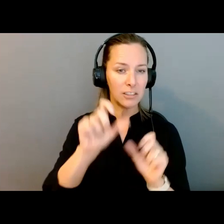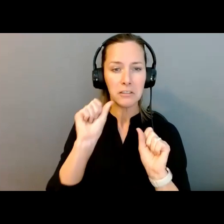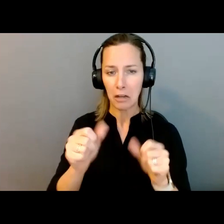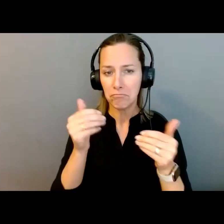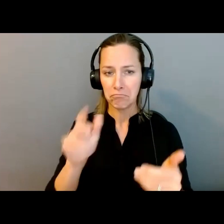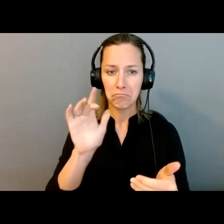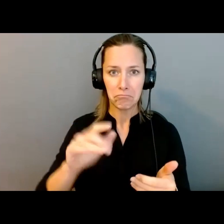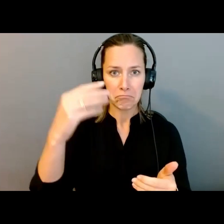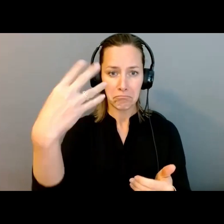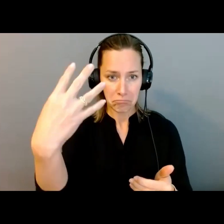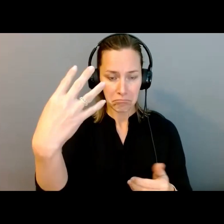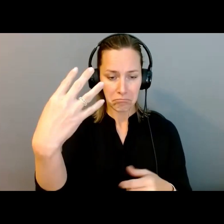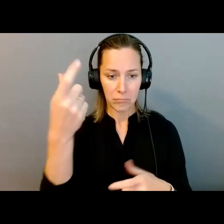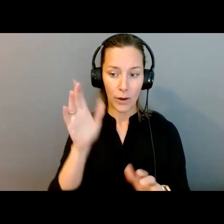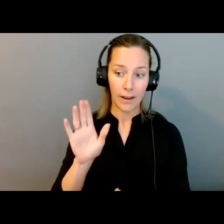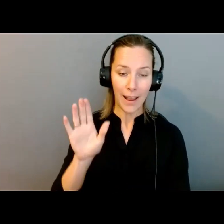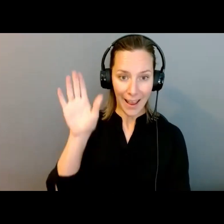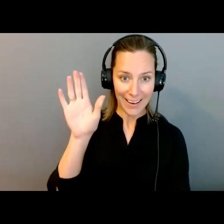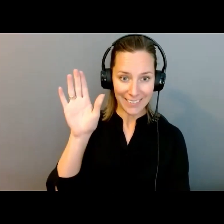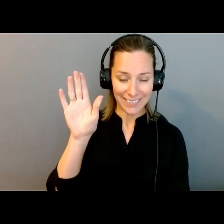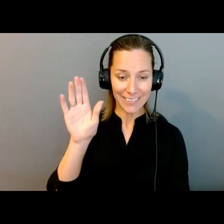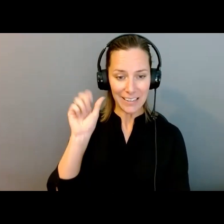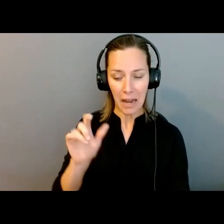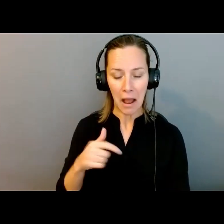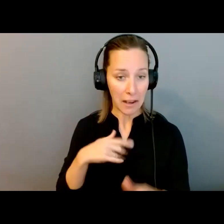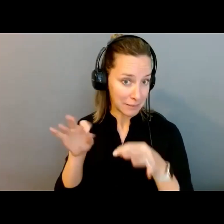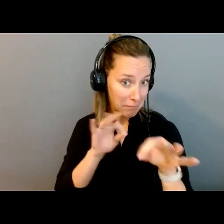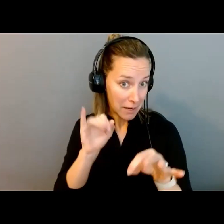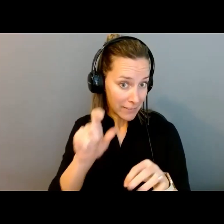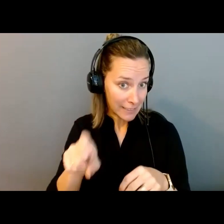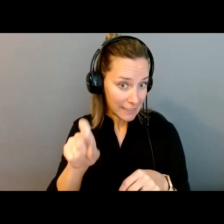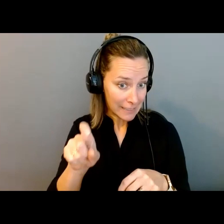I can walk you through how to do that. And you're welcome to turn on your mic